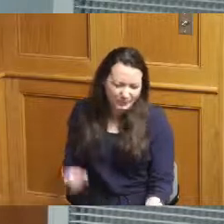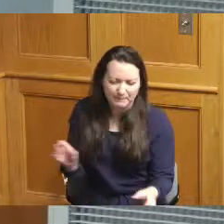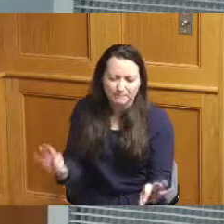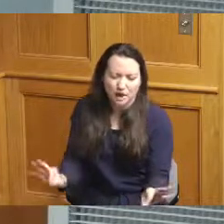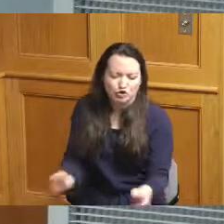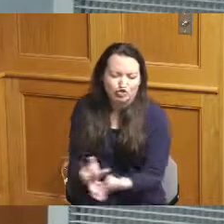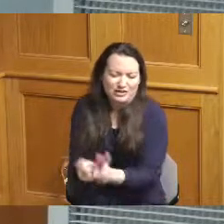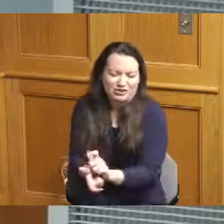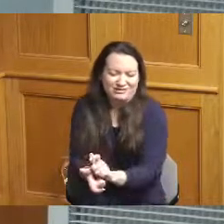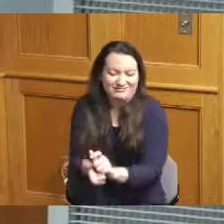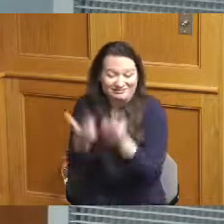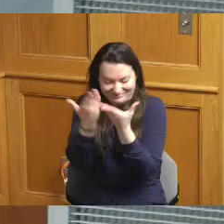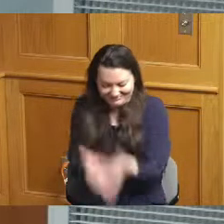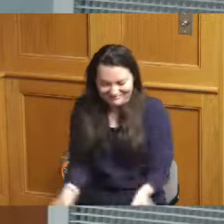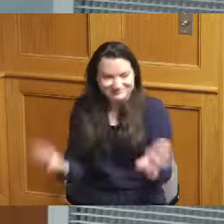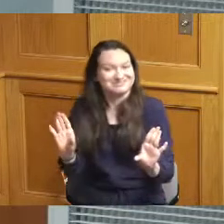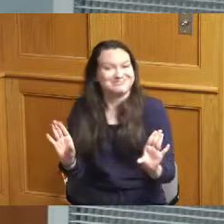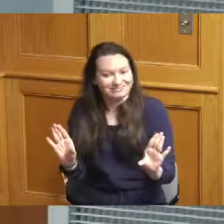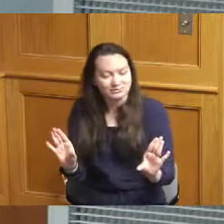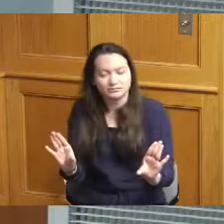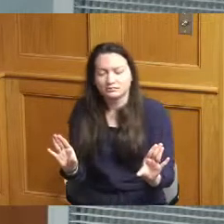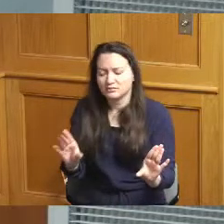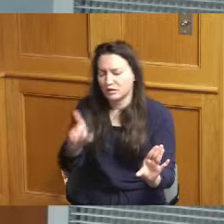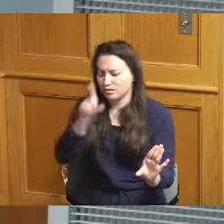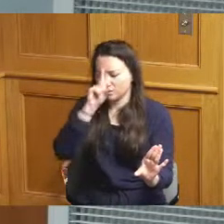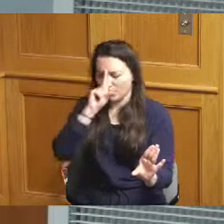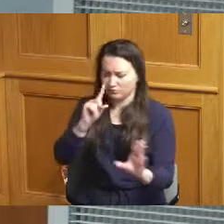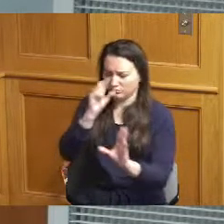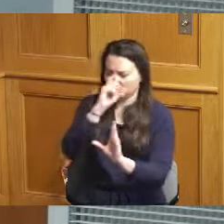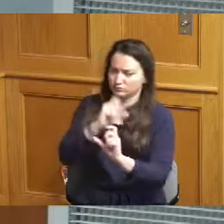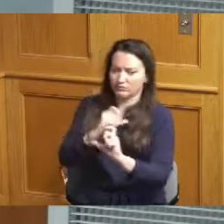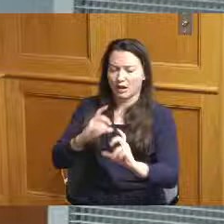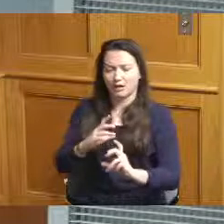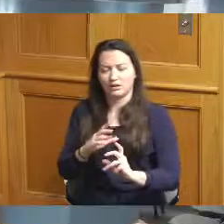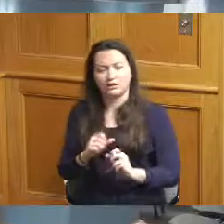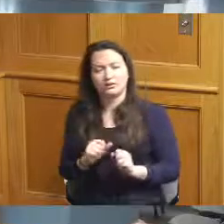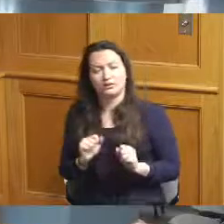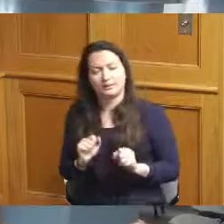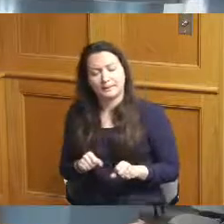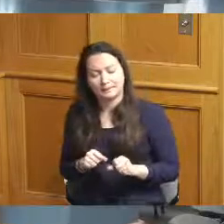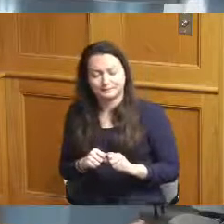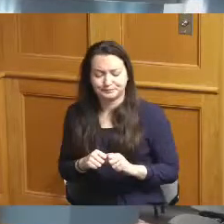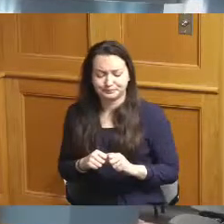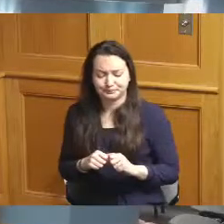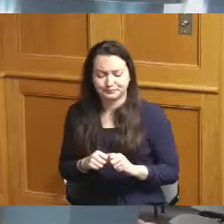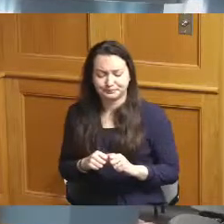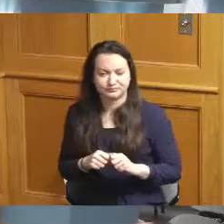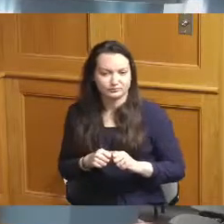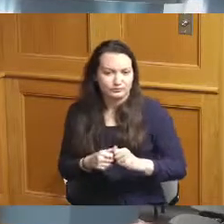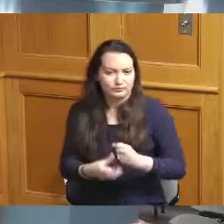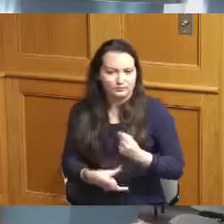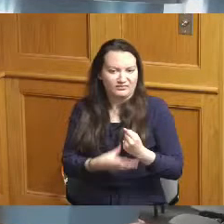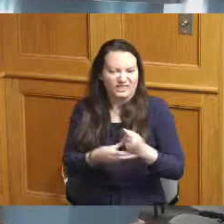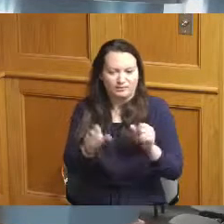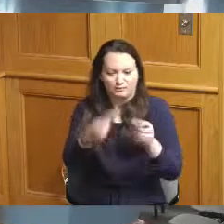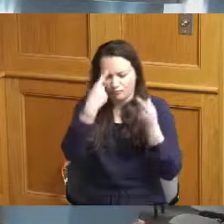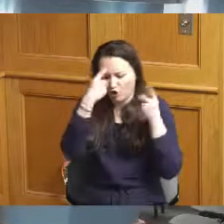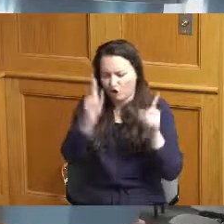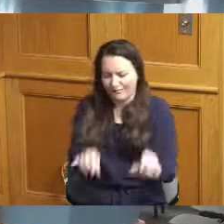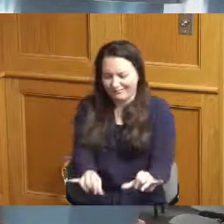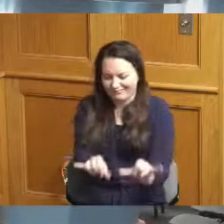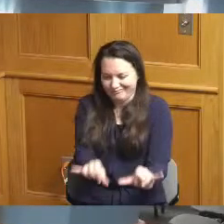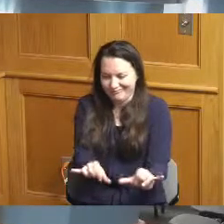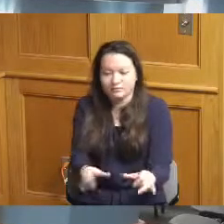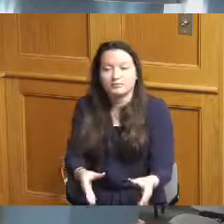overall and we just thought it would be better to keep the agreement as it was let it expire